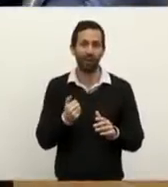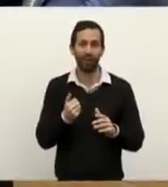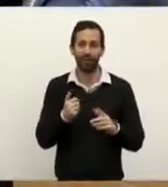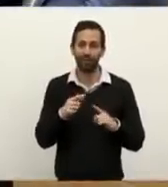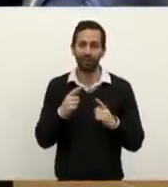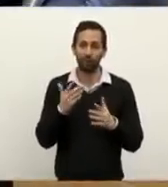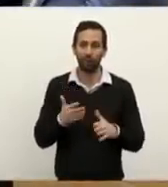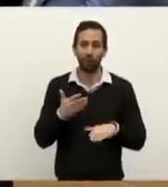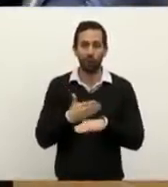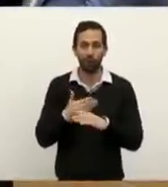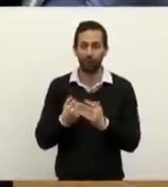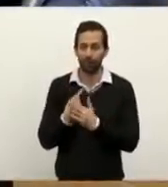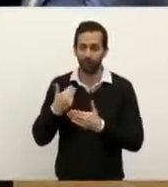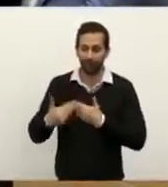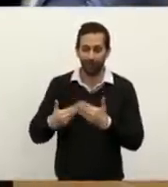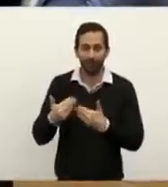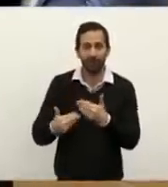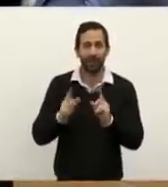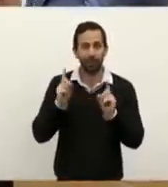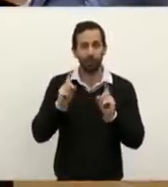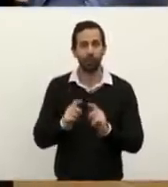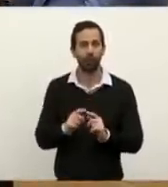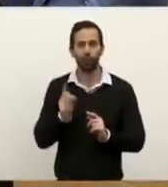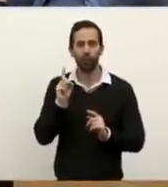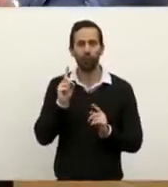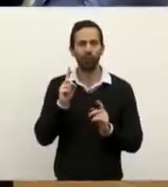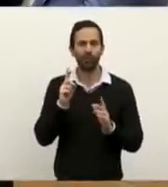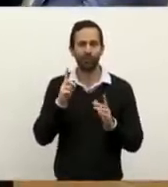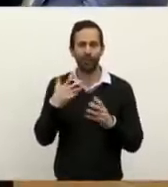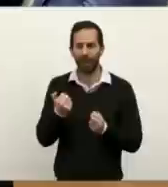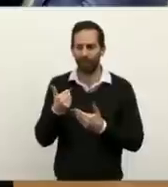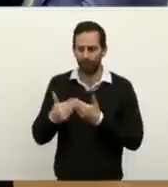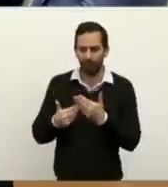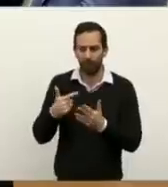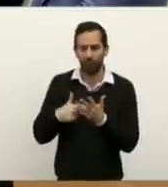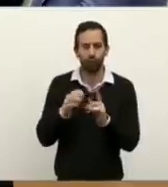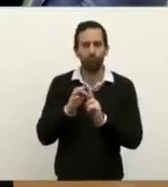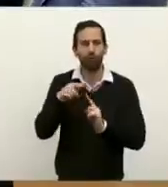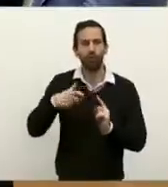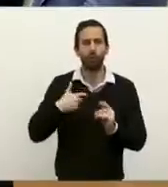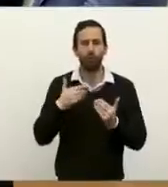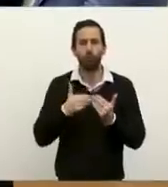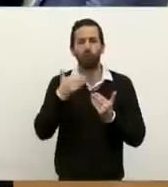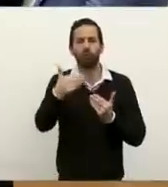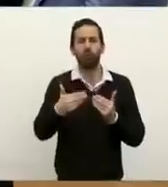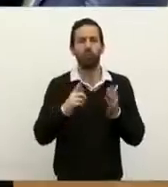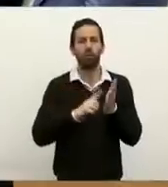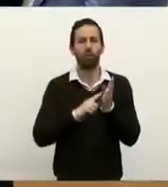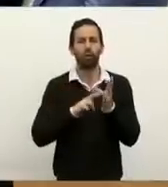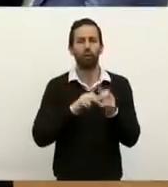Lloyd, what is in the pipeline to improve the situation more long-term? So, thanks Matt.